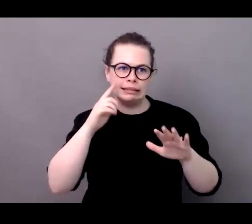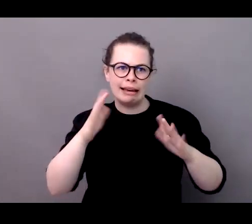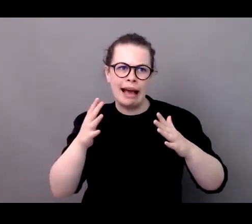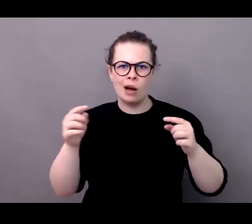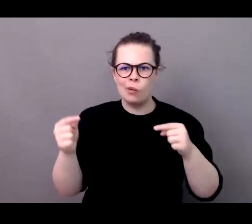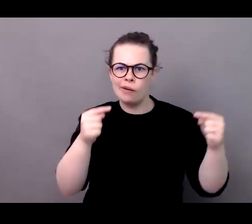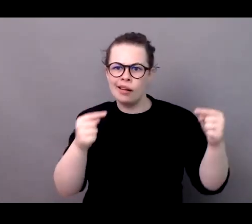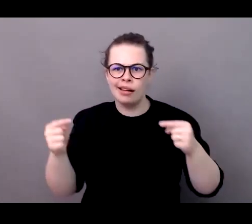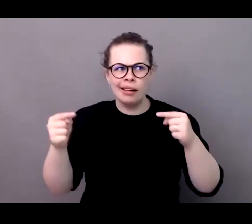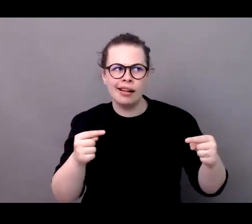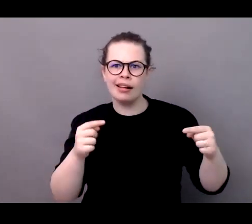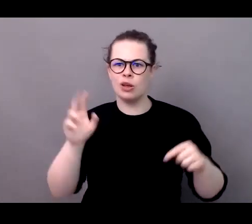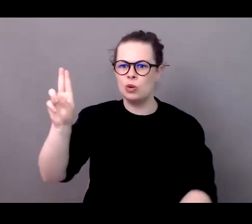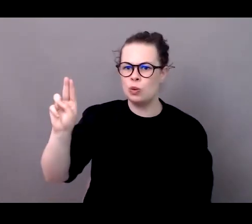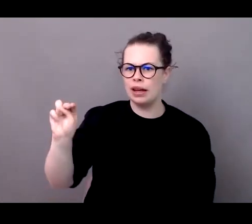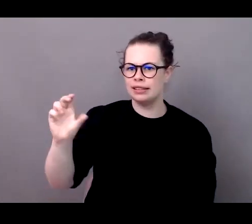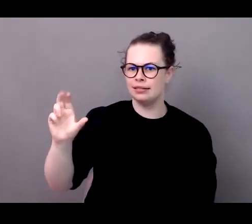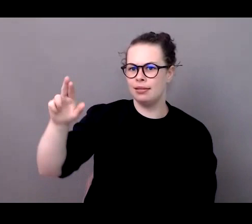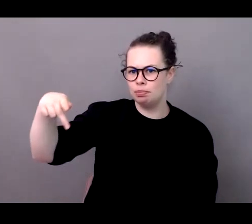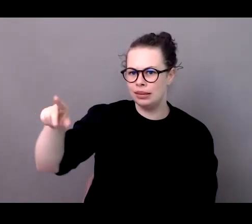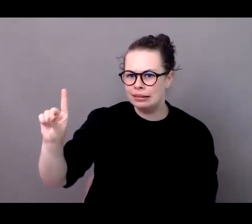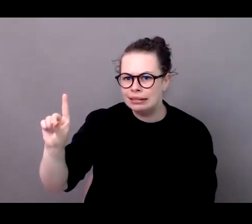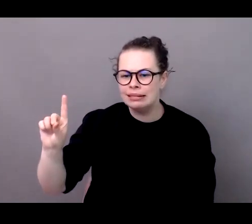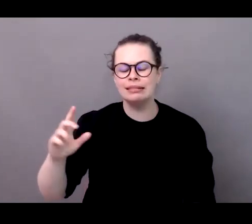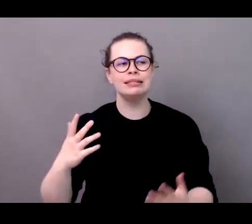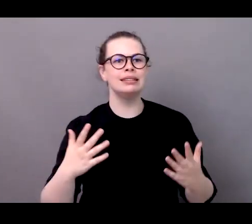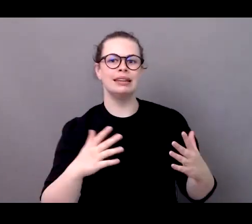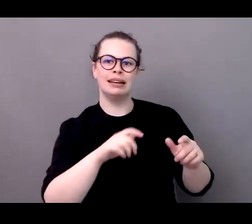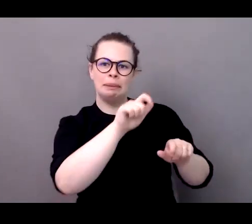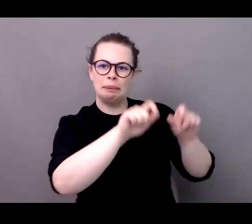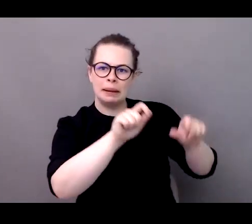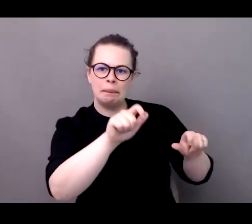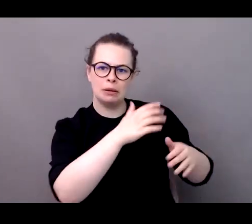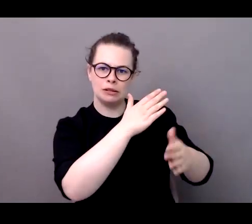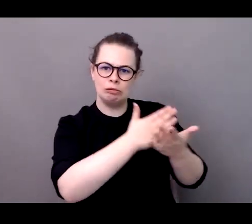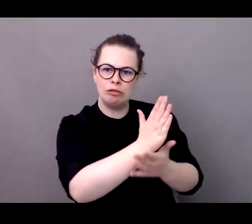transfer a task like that into an online format, and this is what we've come up with.